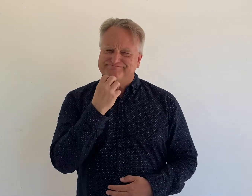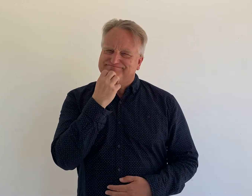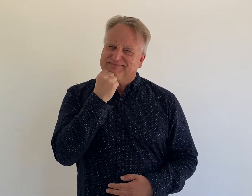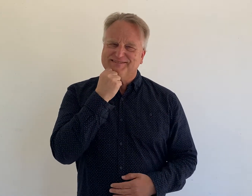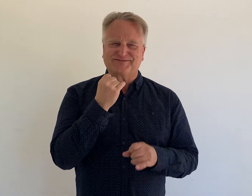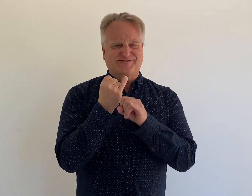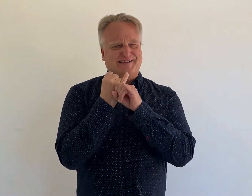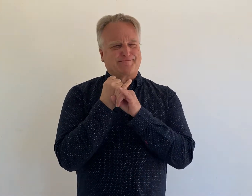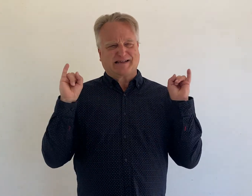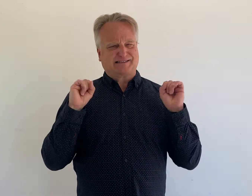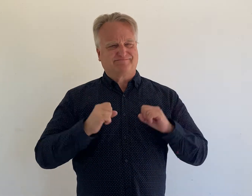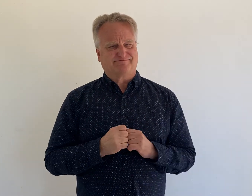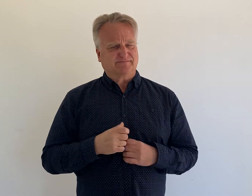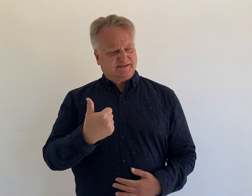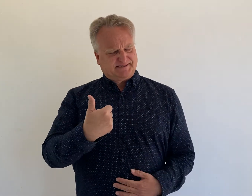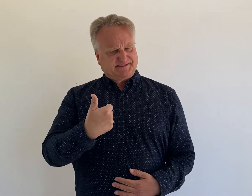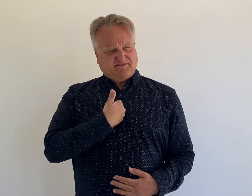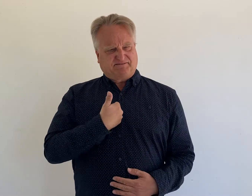their fierce protective stance toward their rights of independence,